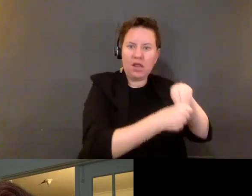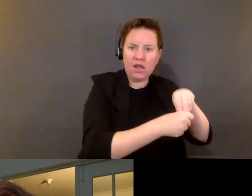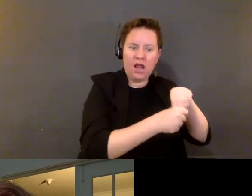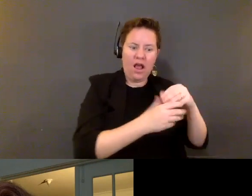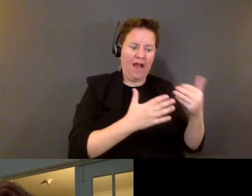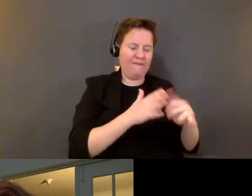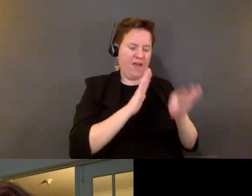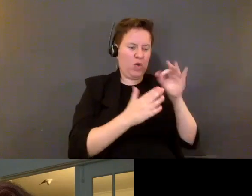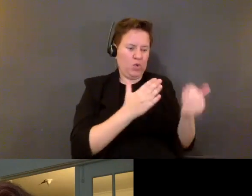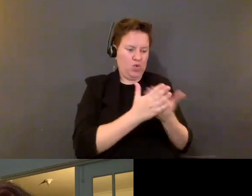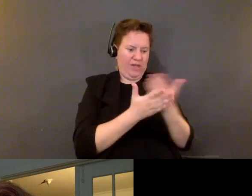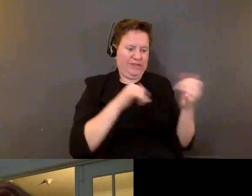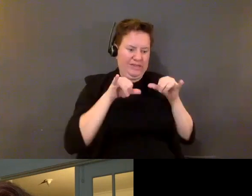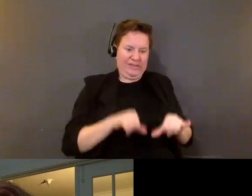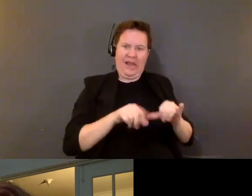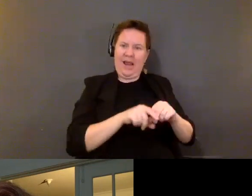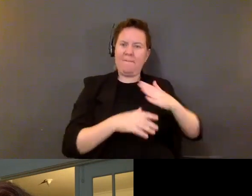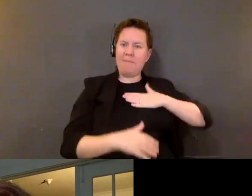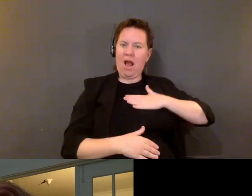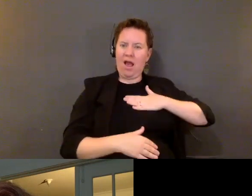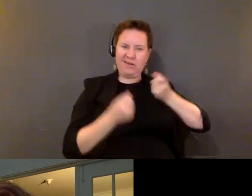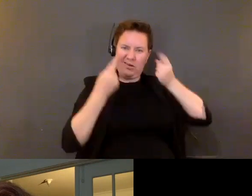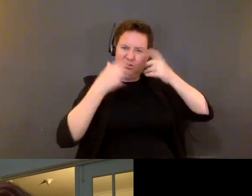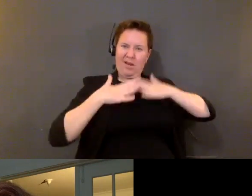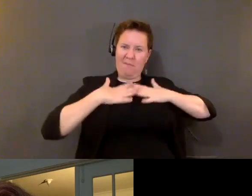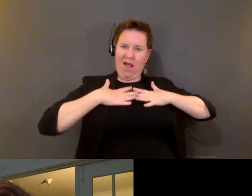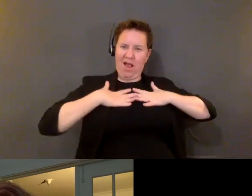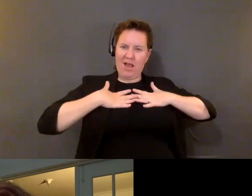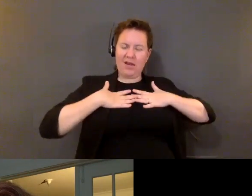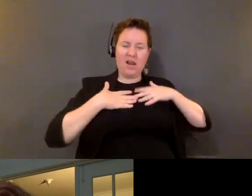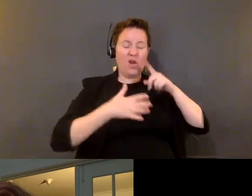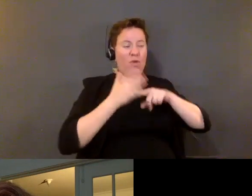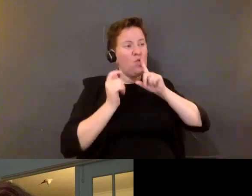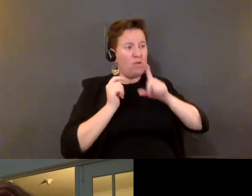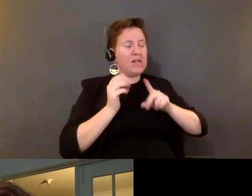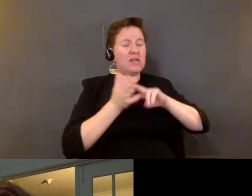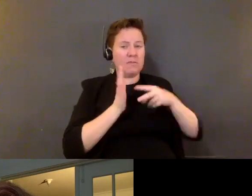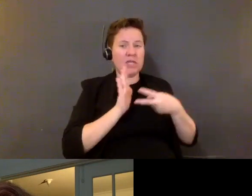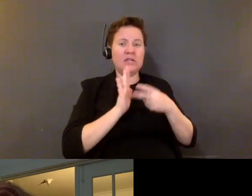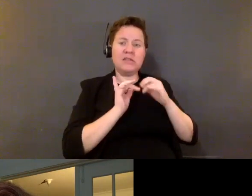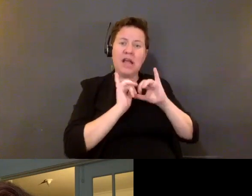and to understand mine and then what that really means is how are you going to act in the world